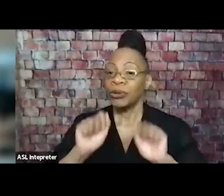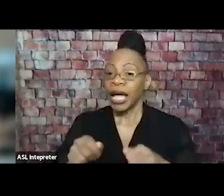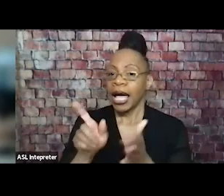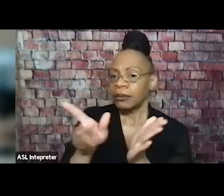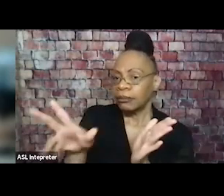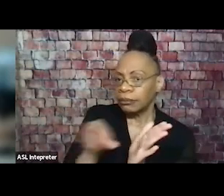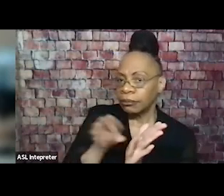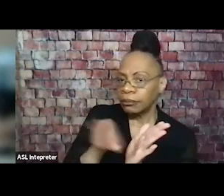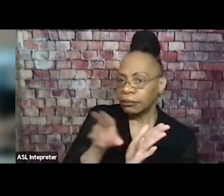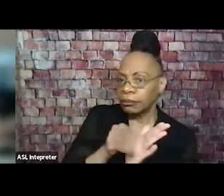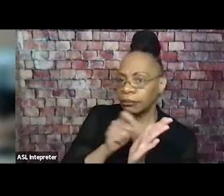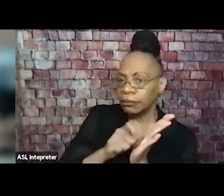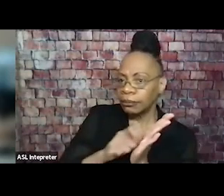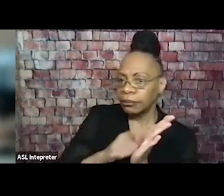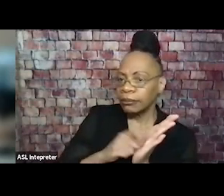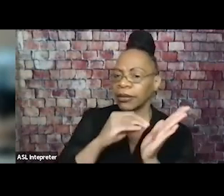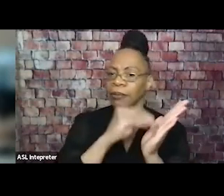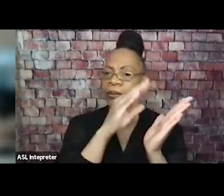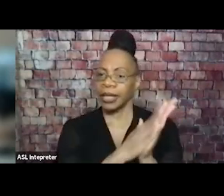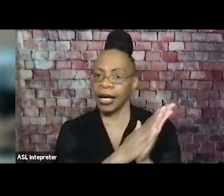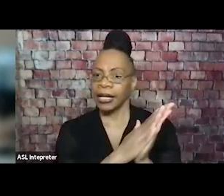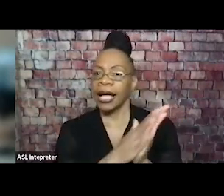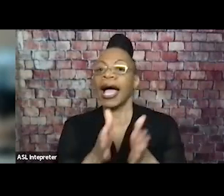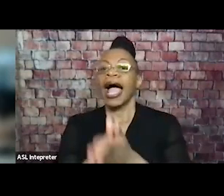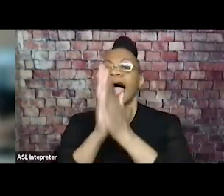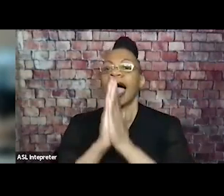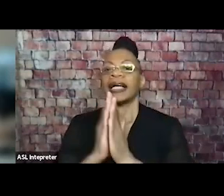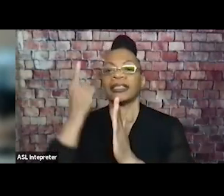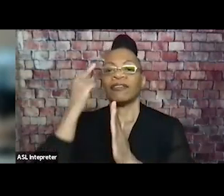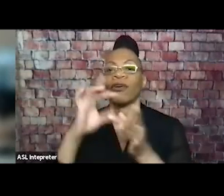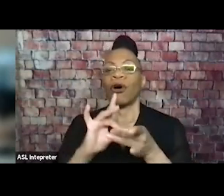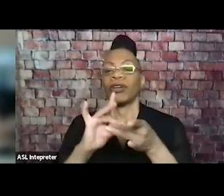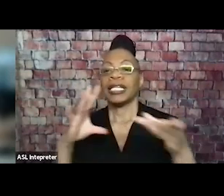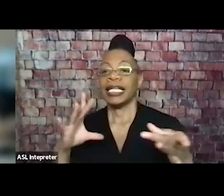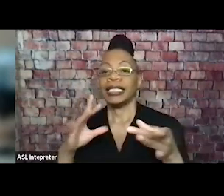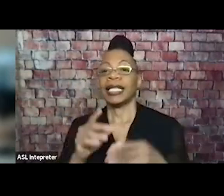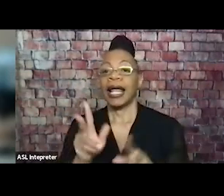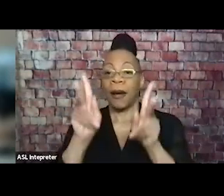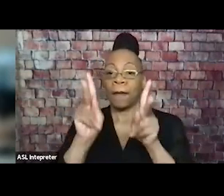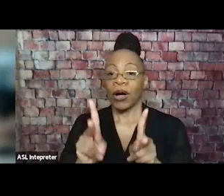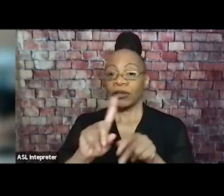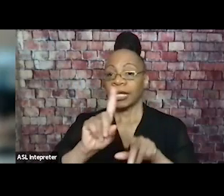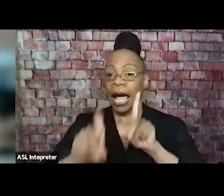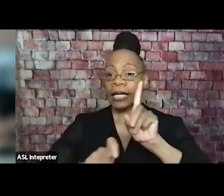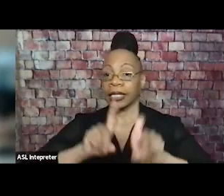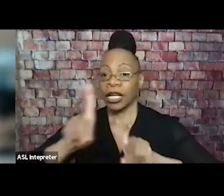So again, asking for a release, asking questions in person if you can, or over the phone to, you know,